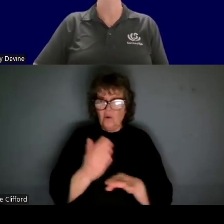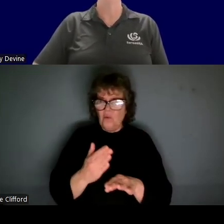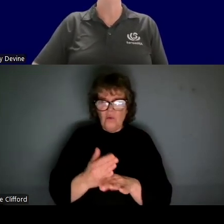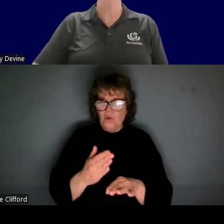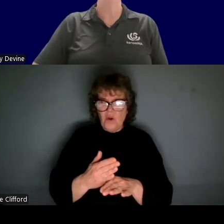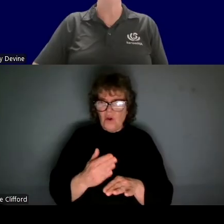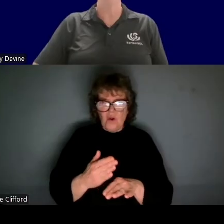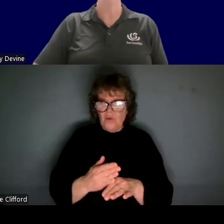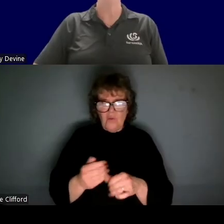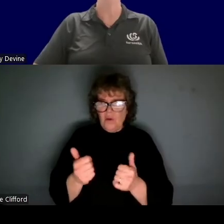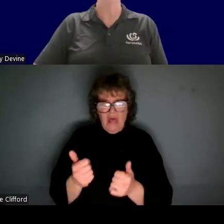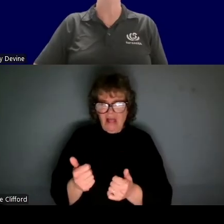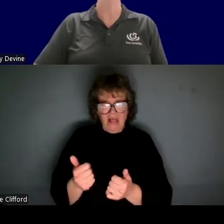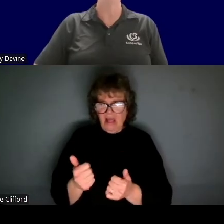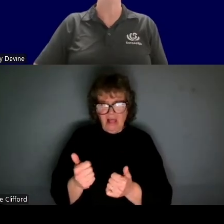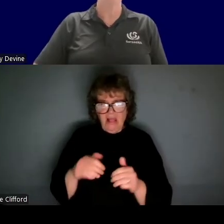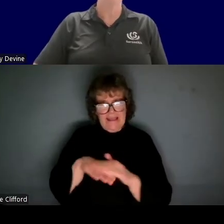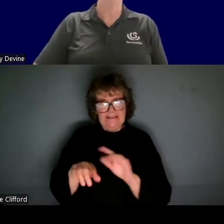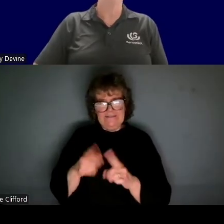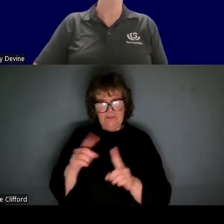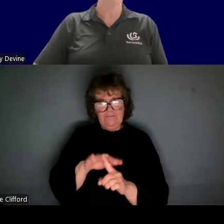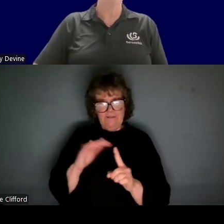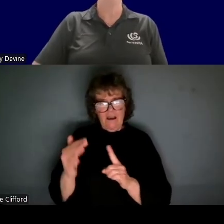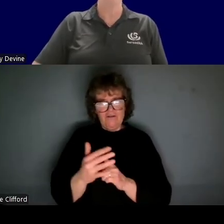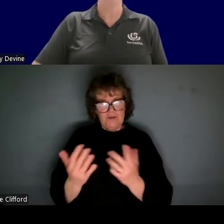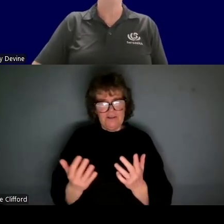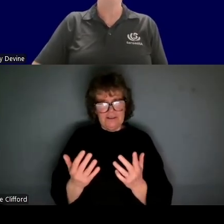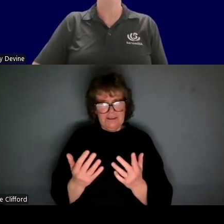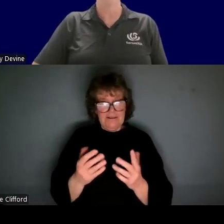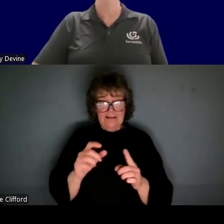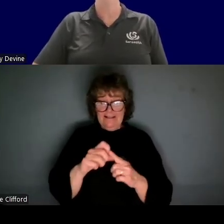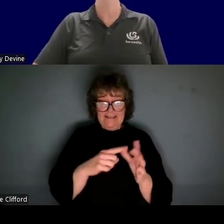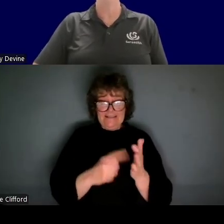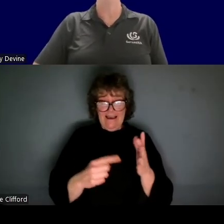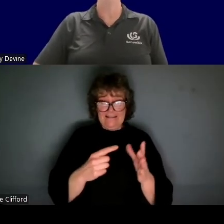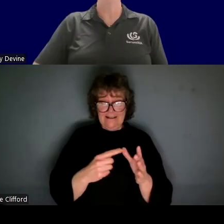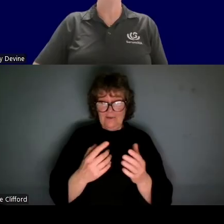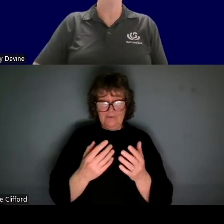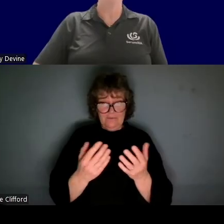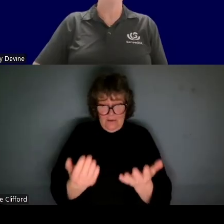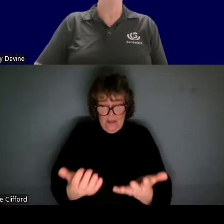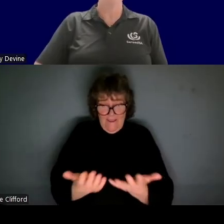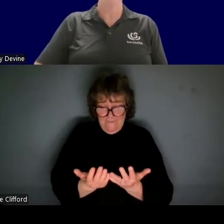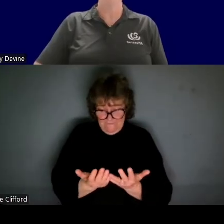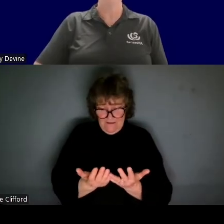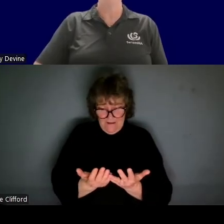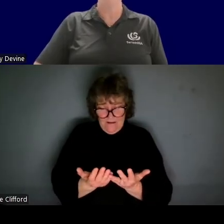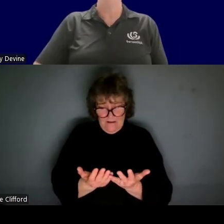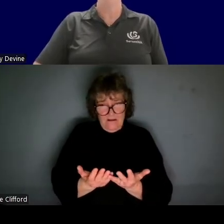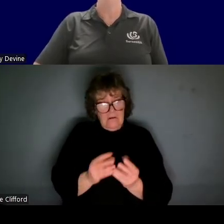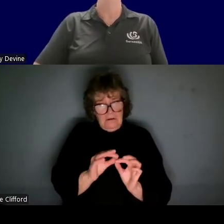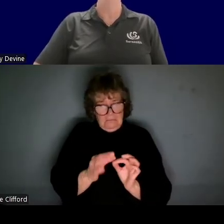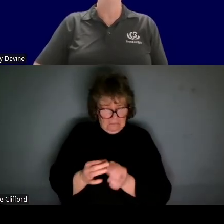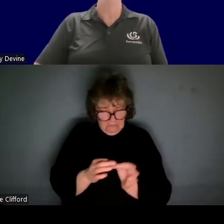job is to interpret the data that is provided to us and identify any themes that we might see and